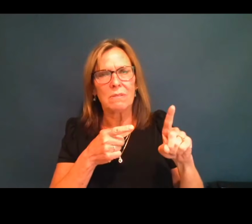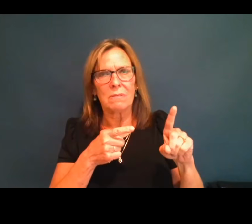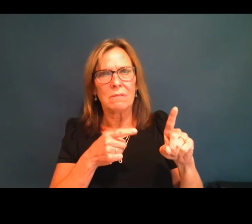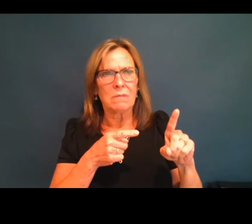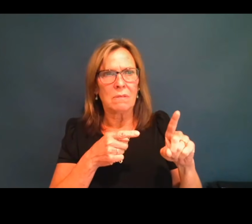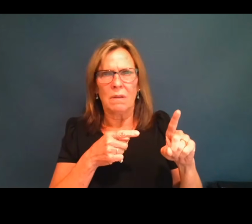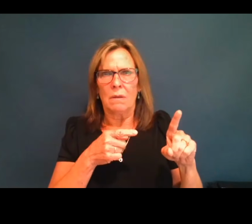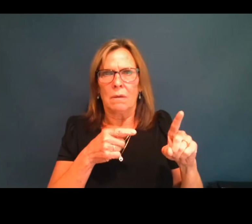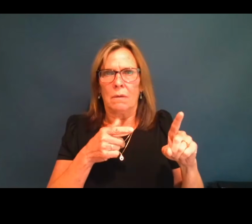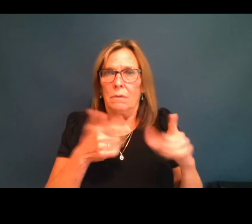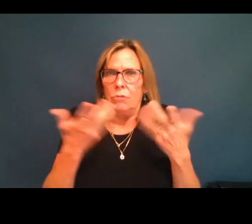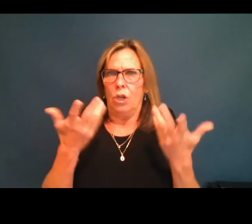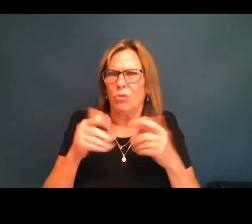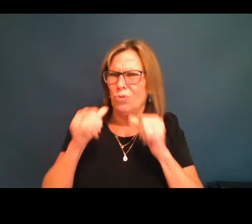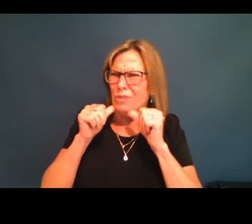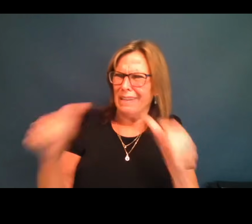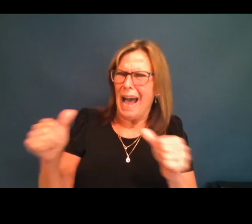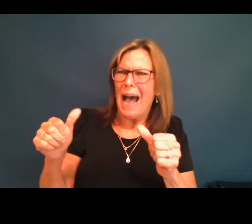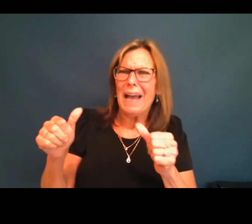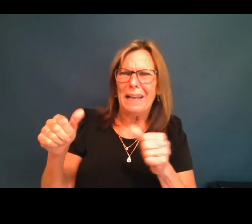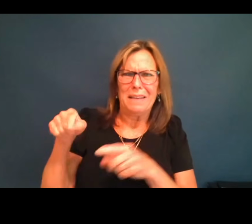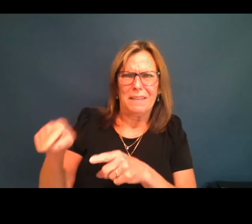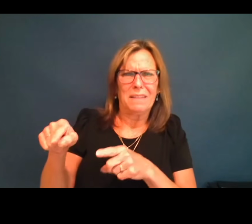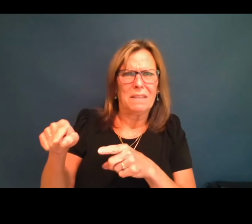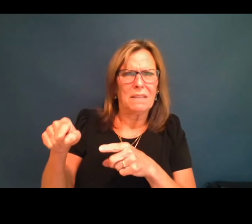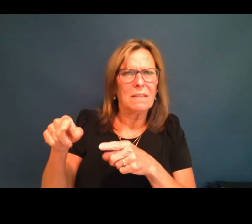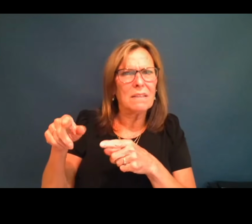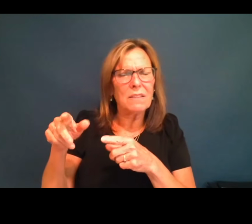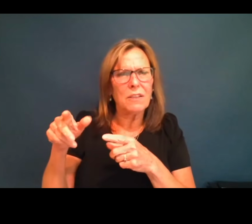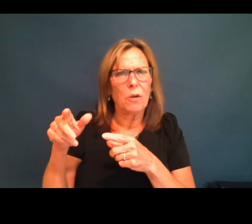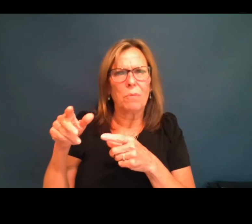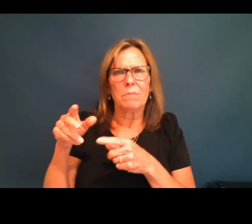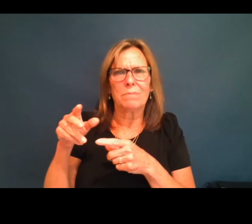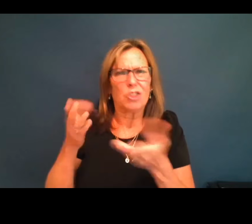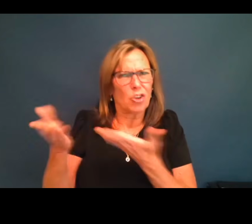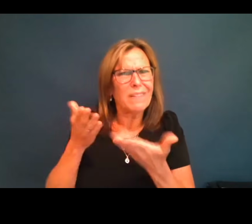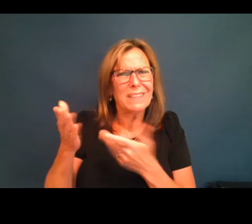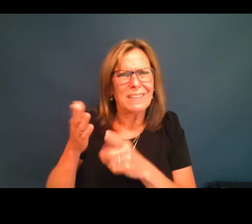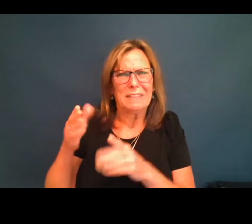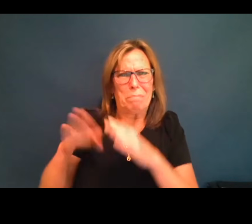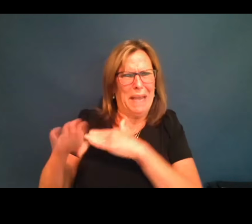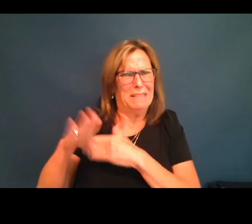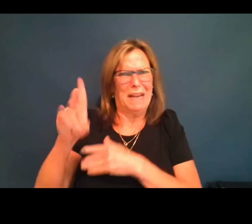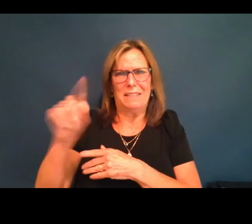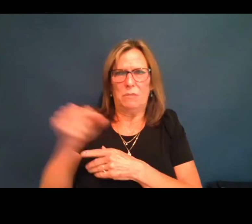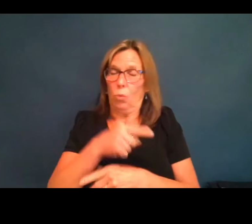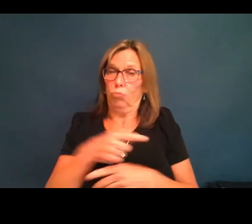covered as a place of public accommodation under the human rights law, So you're going to be asked about it, » ALEX THOMPSON: Darlene had a question about food pantry